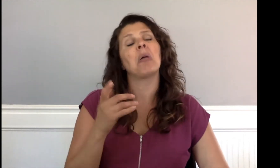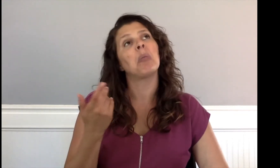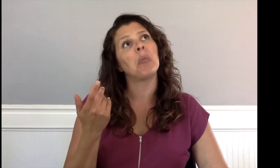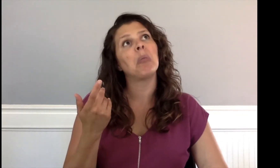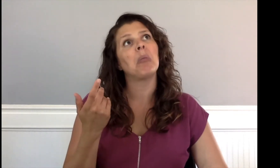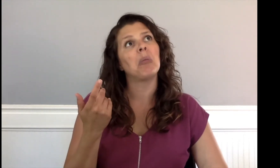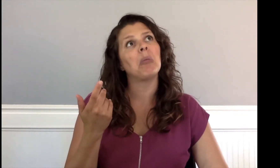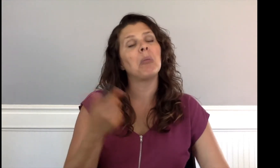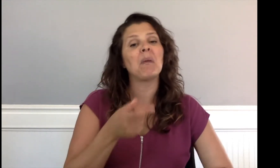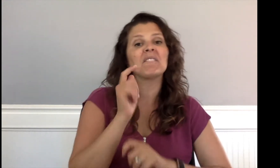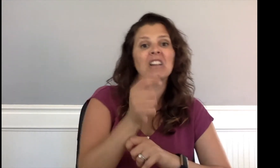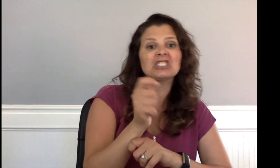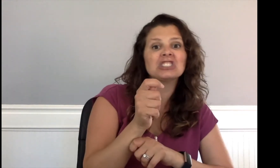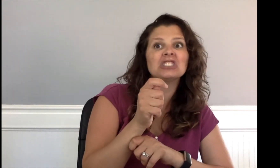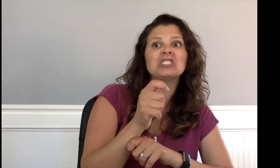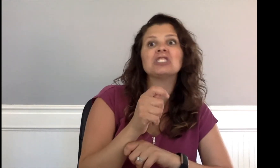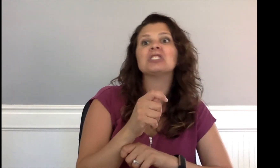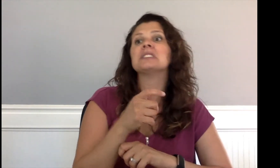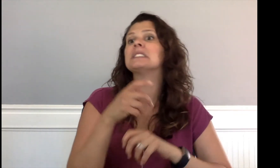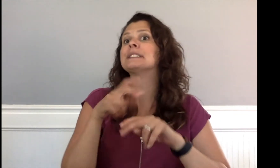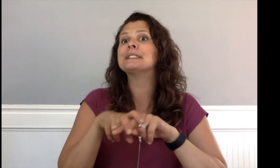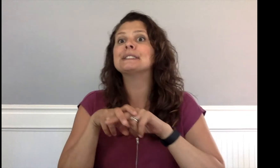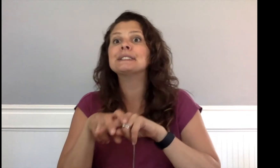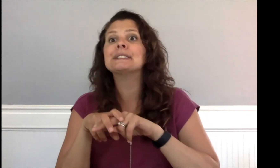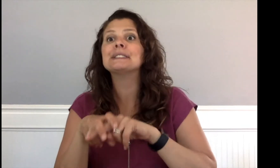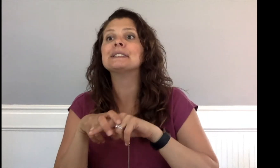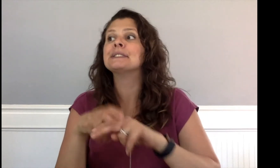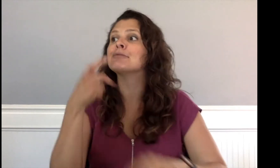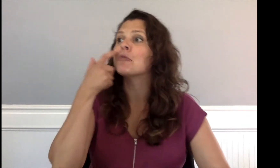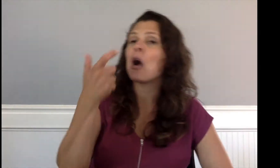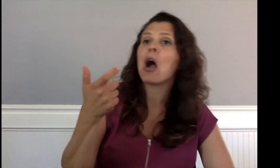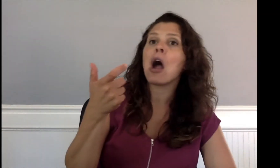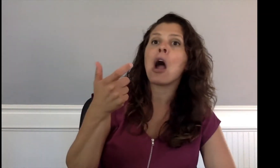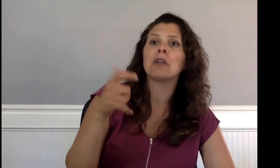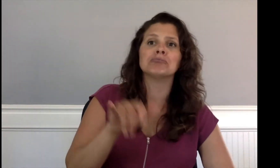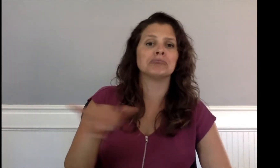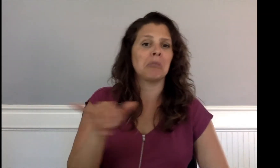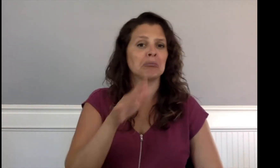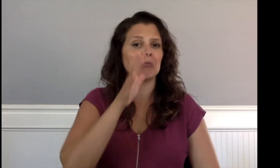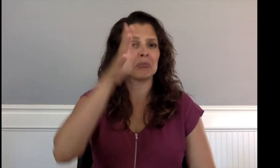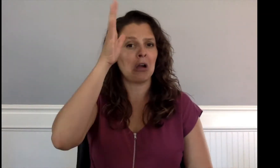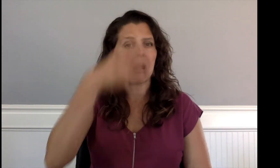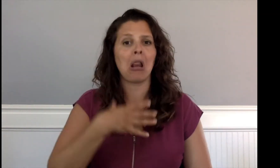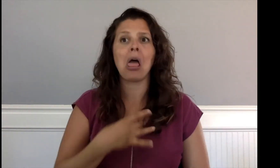There is a lot of sitting and watching with fishing